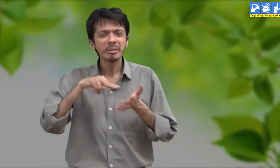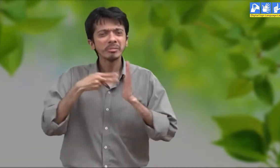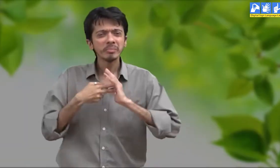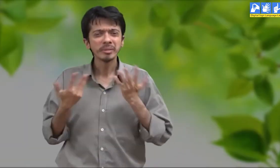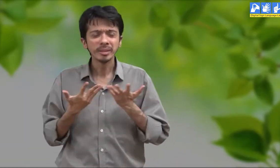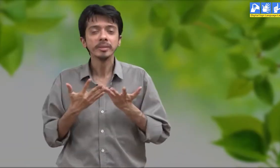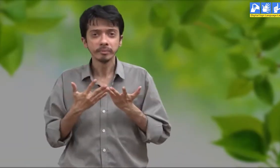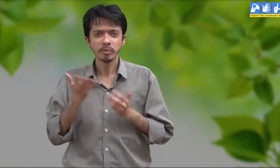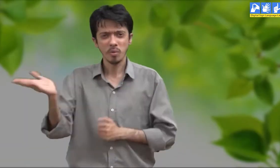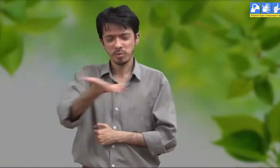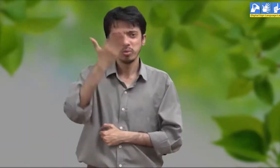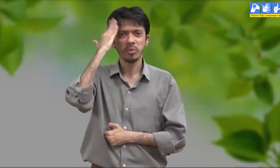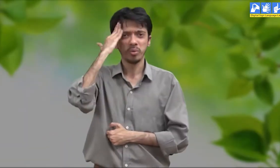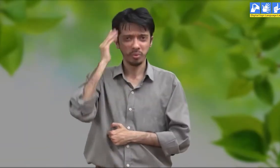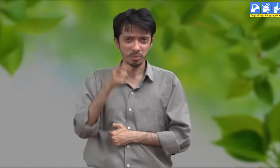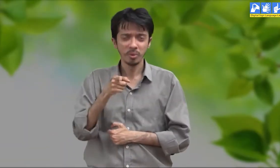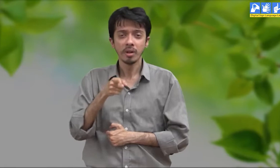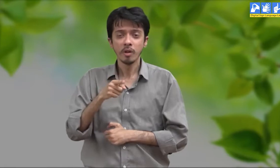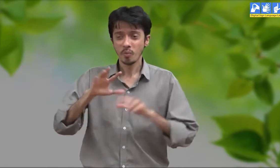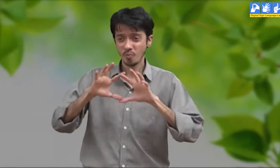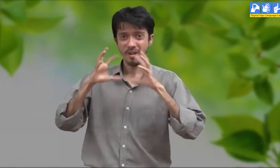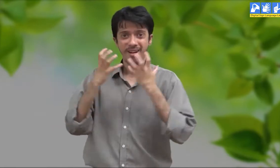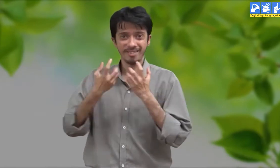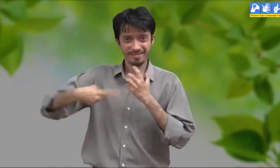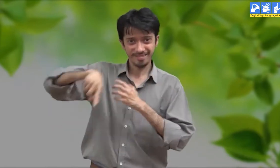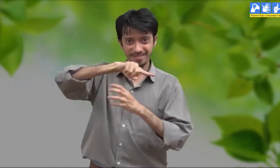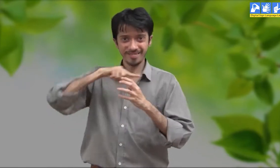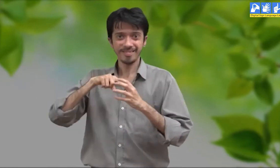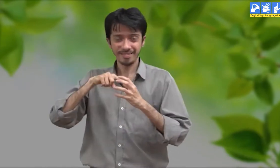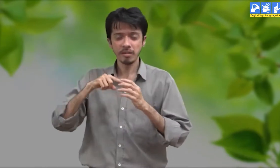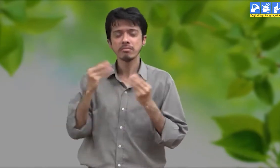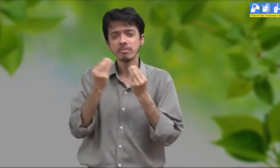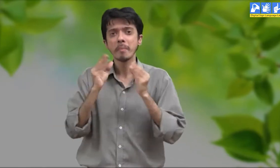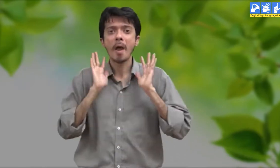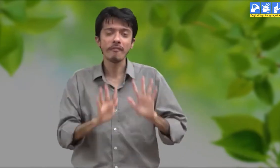What is water harvesting? You must know about water harvesting across the globe. Some of the